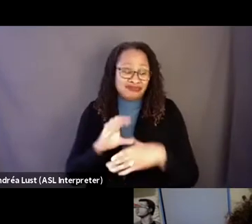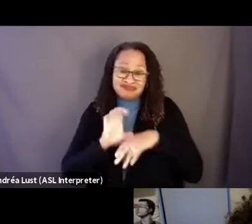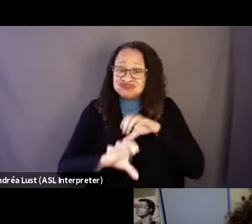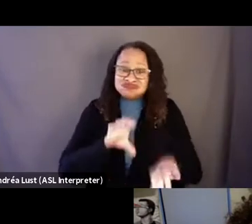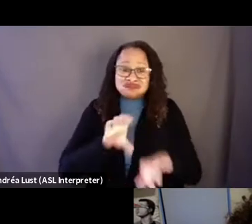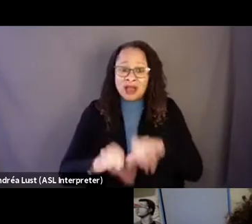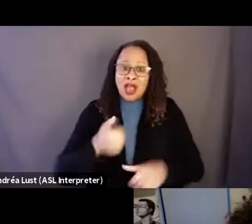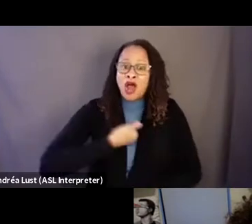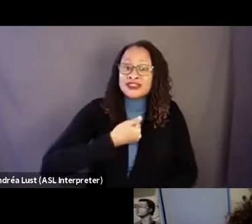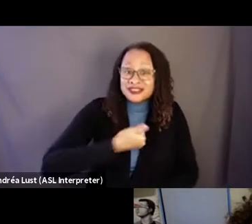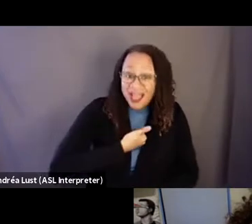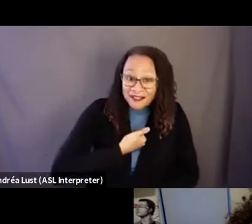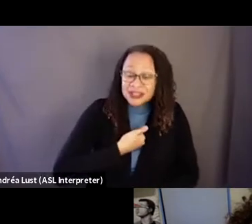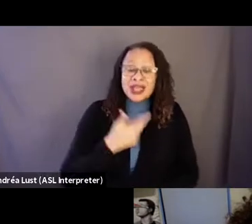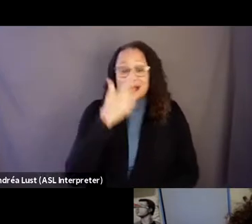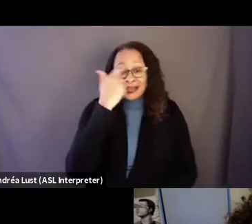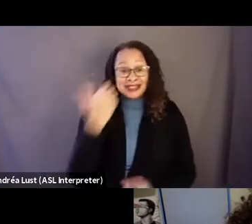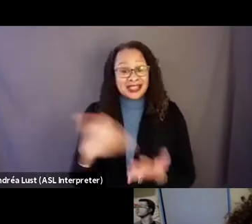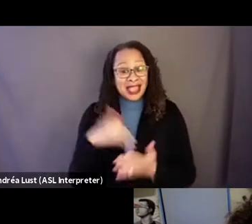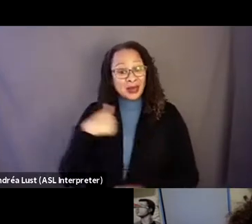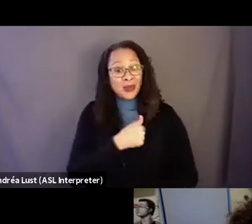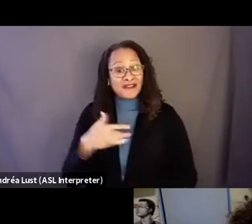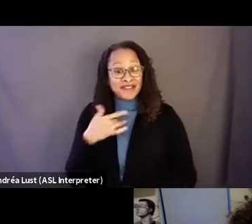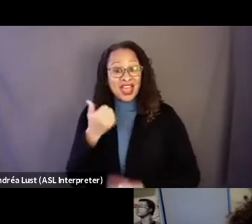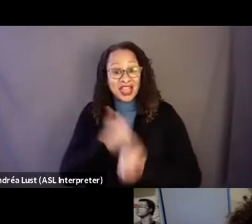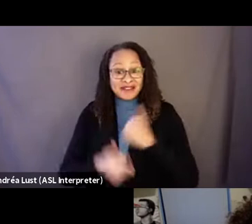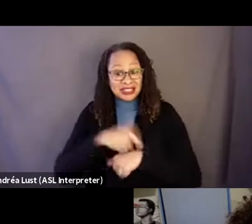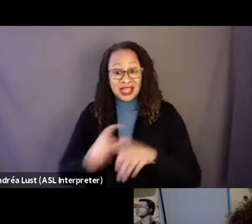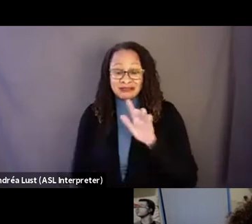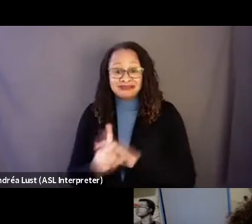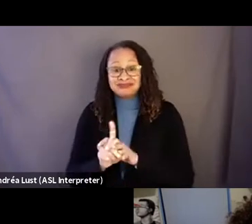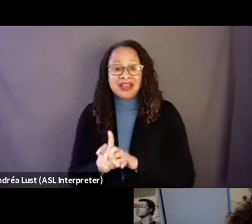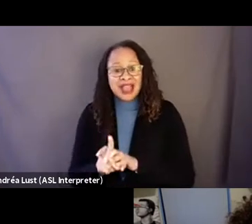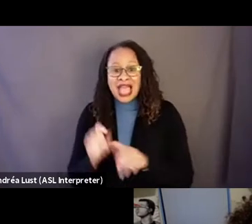Because, again, we feel every child that comes in here is part of our family.